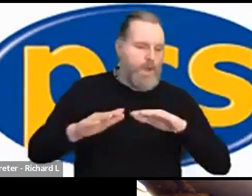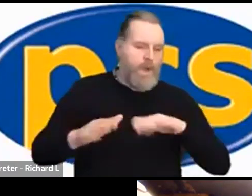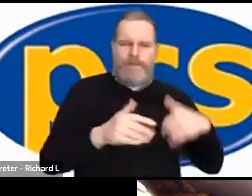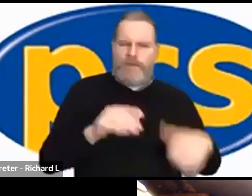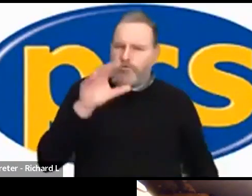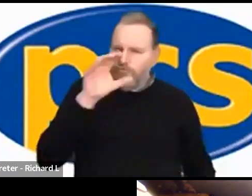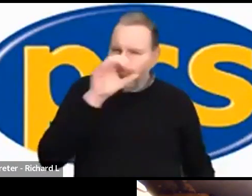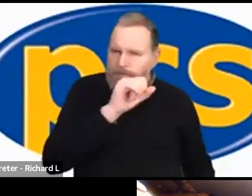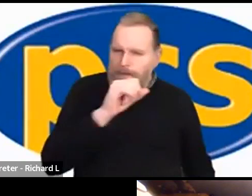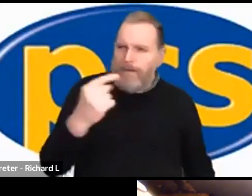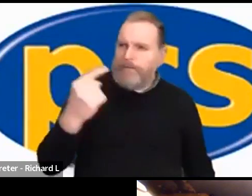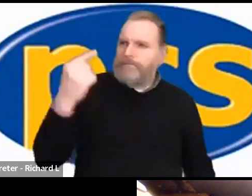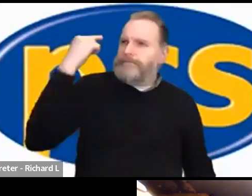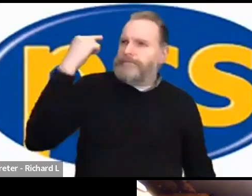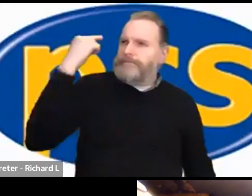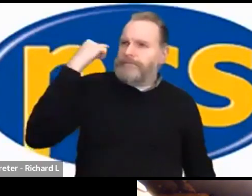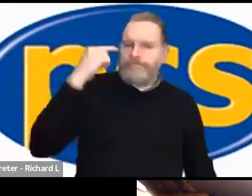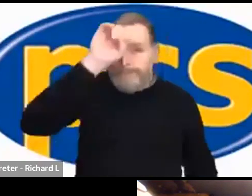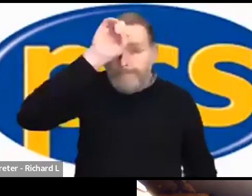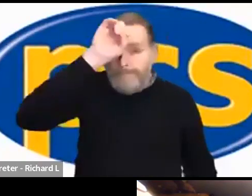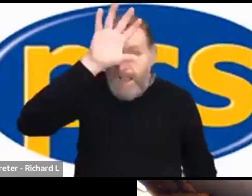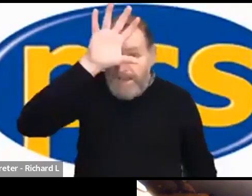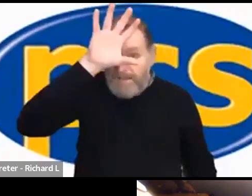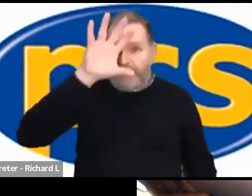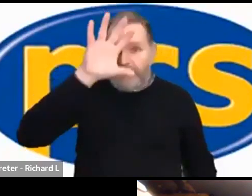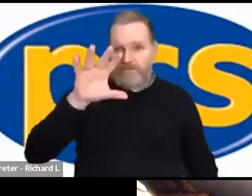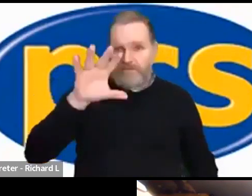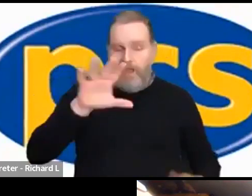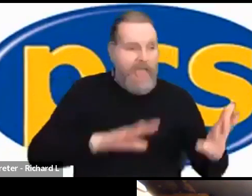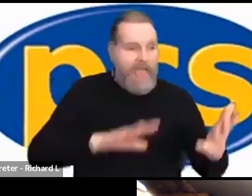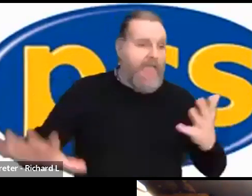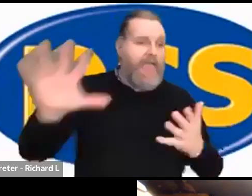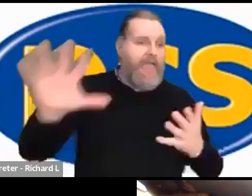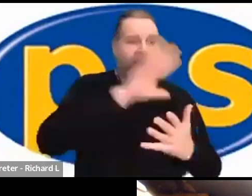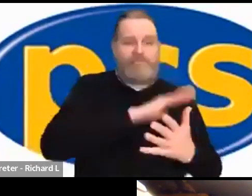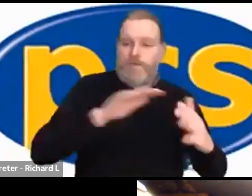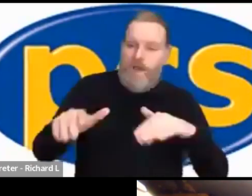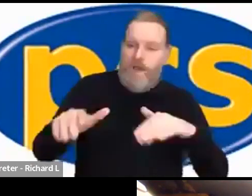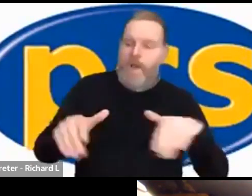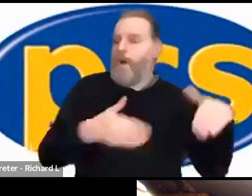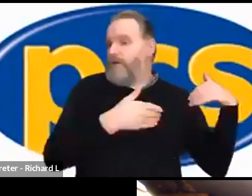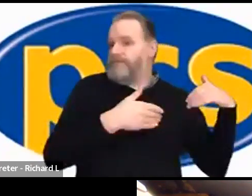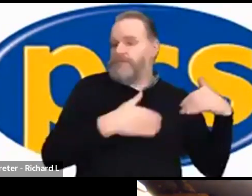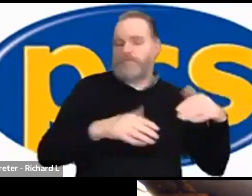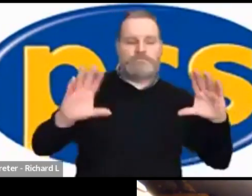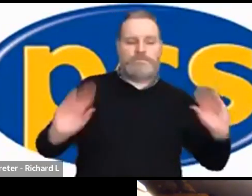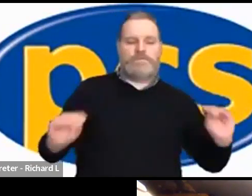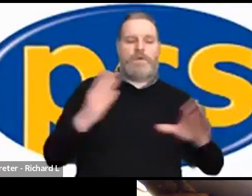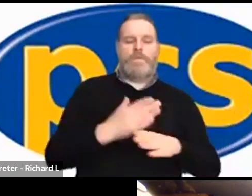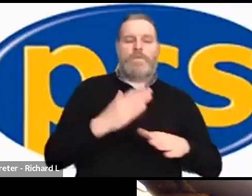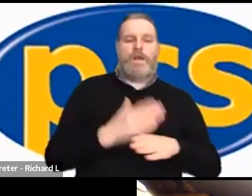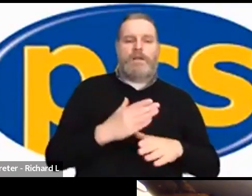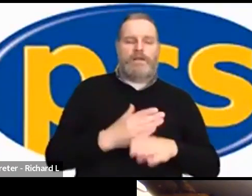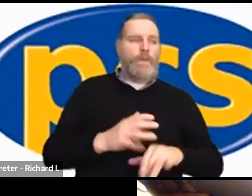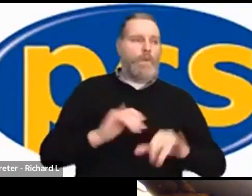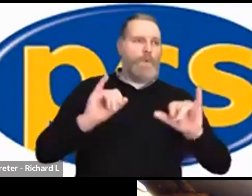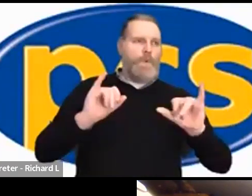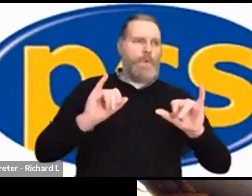the one that most people the one that most people would probably remember would be going back some time to the miners who were on who were on strike who were on strike. All outstrike everybody out and outstrike everybody out and down, tools